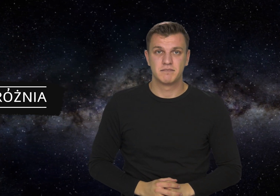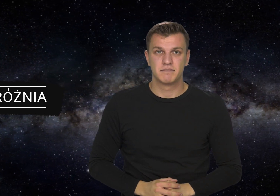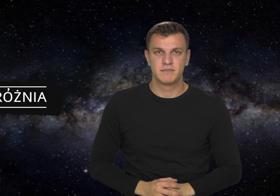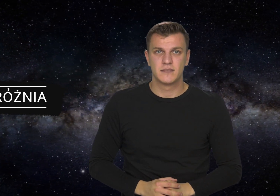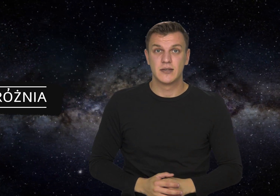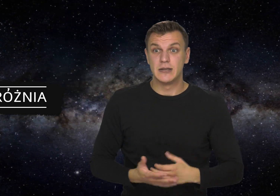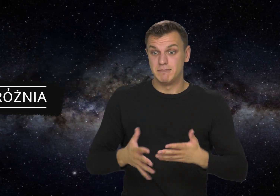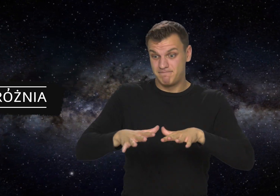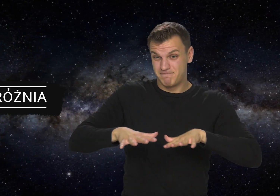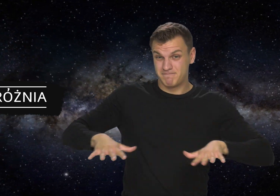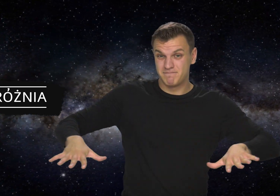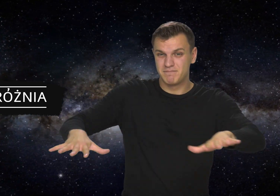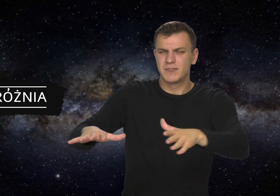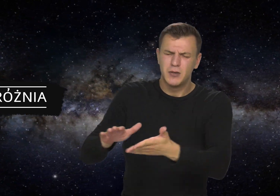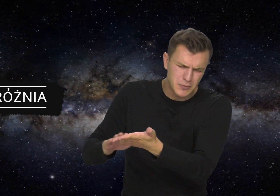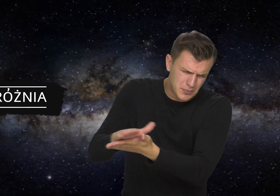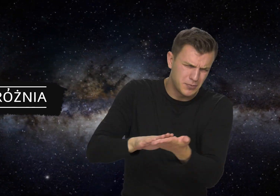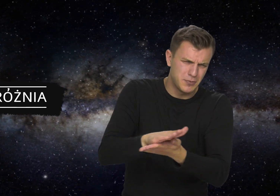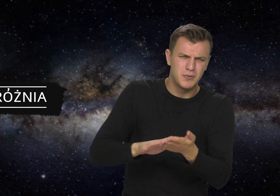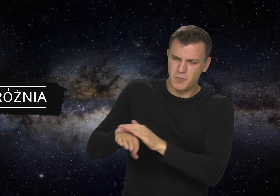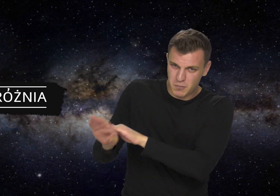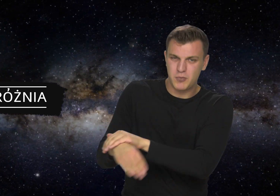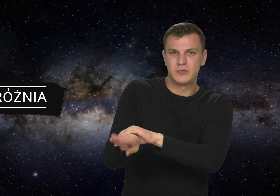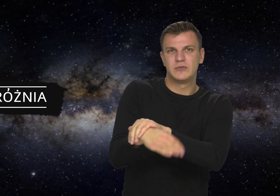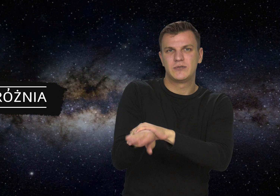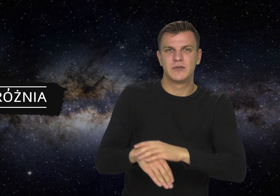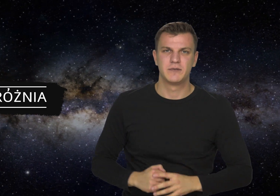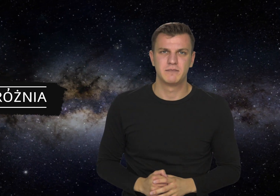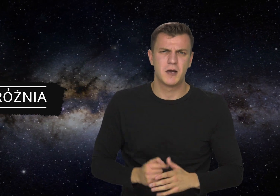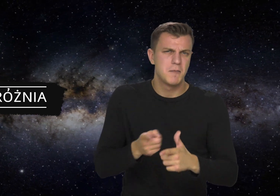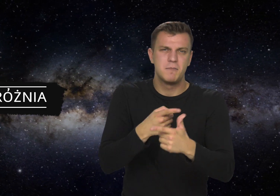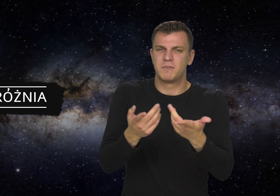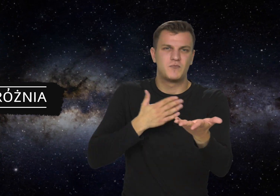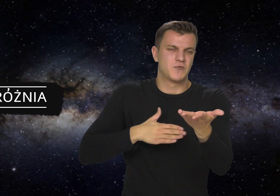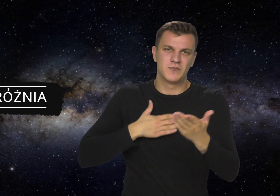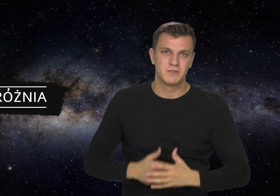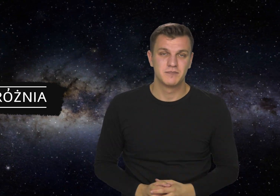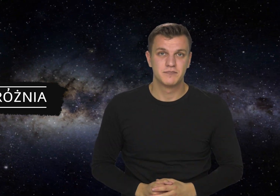SPACE EMPTY, EMPTY (two different signs for “empty”). Use either sign you prefer.